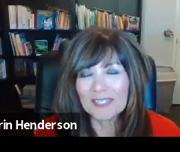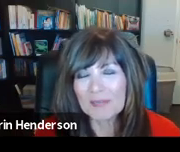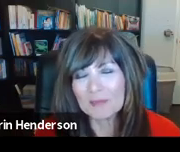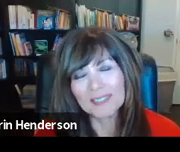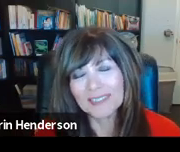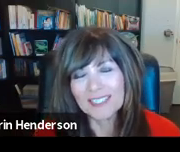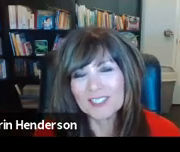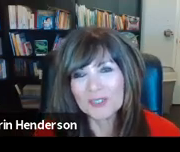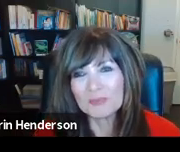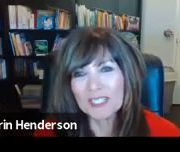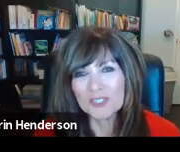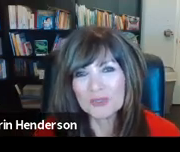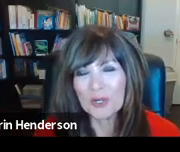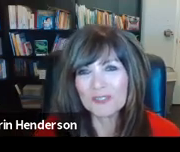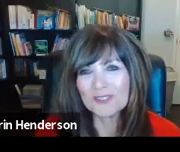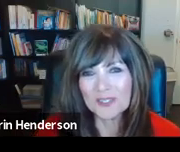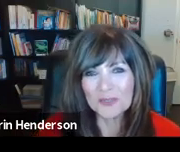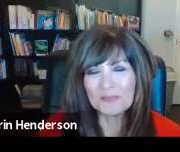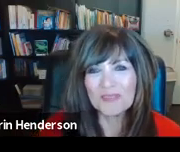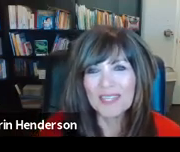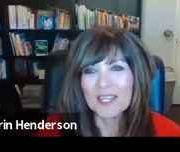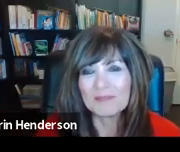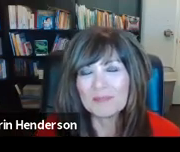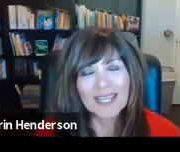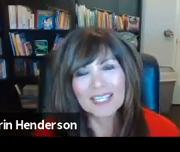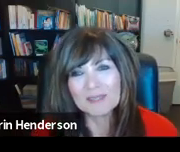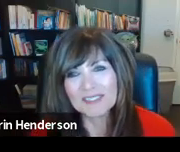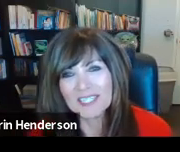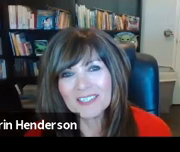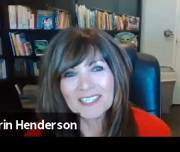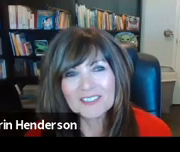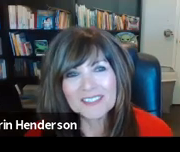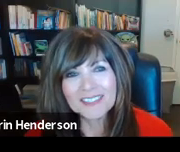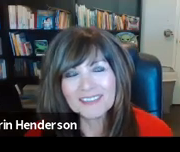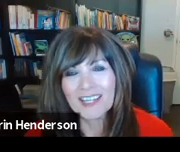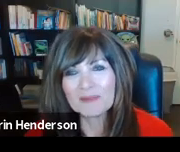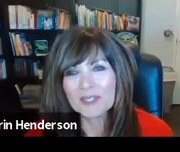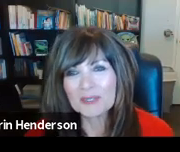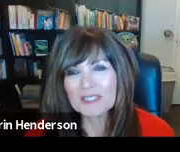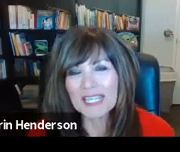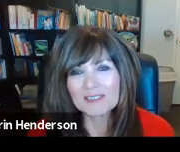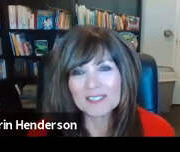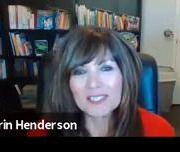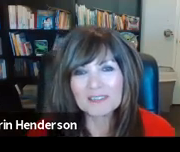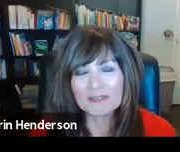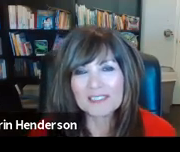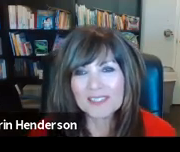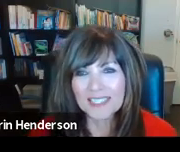capability to meet you over Zoom my name is Karen Henderson I'm a Career Counselor at Fresno City